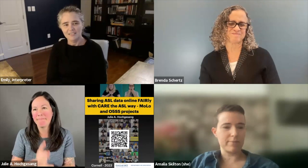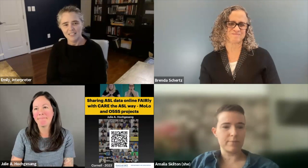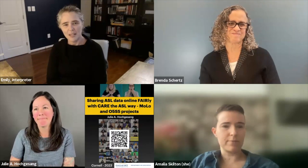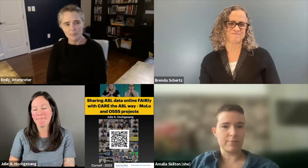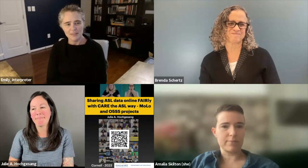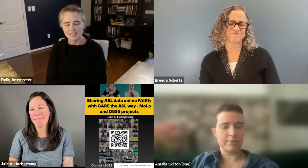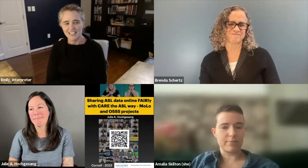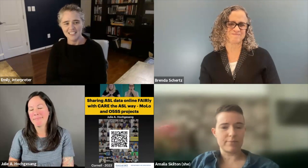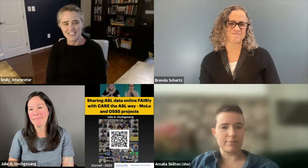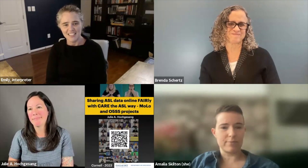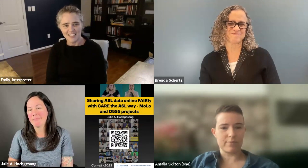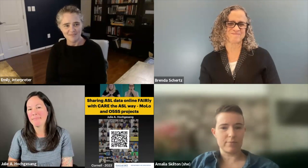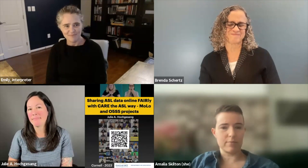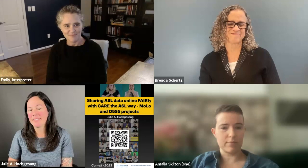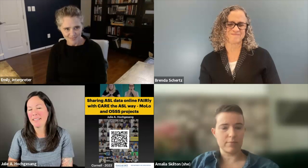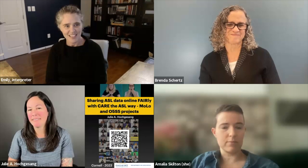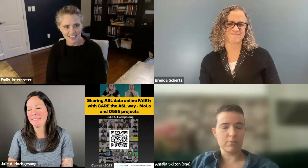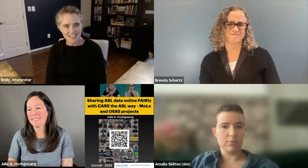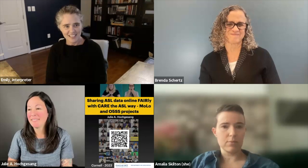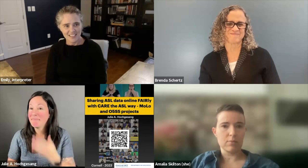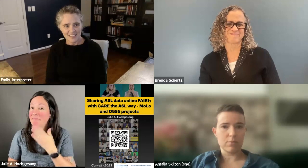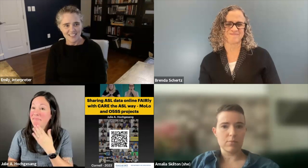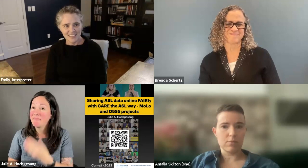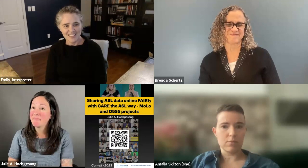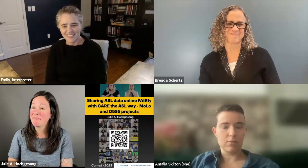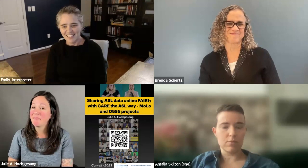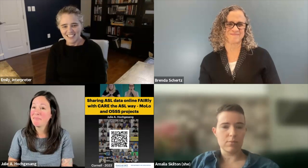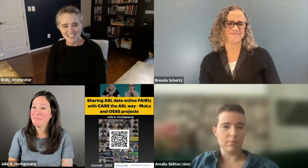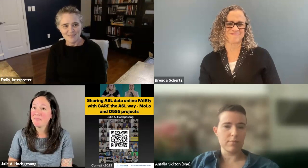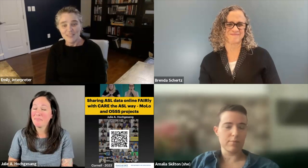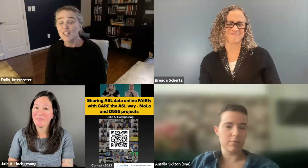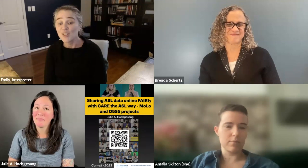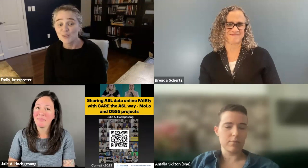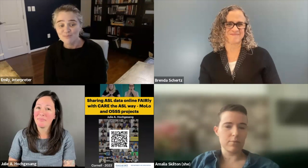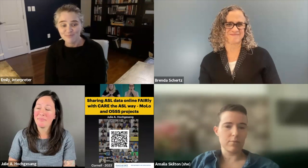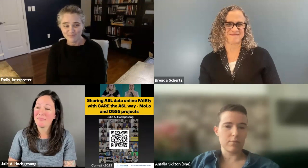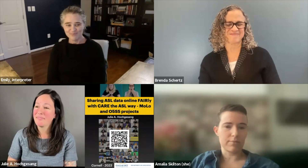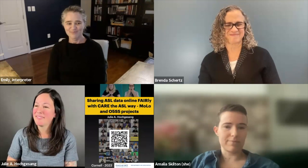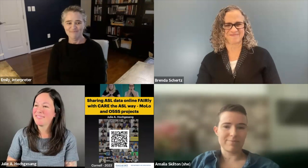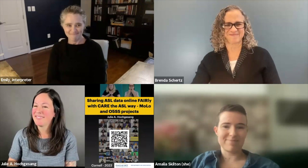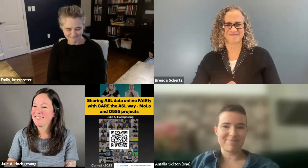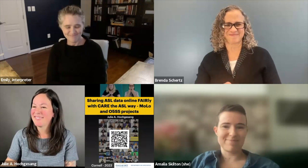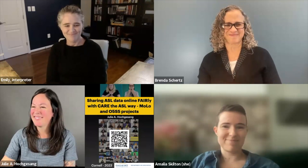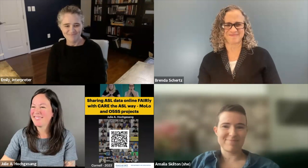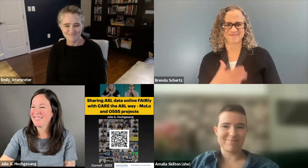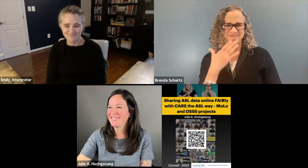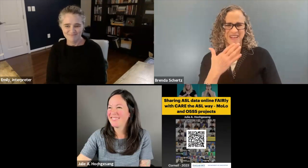Right yeah, not easy... thank you. requirements Right yeah, not easy... thank you.